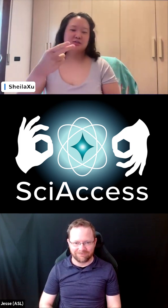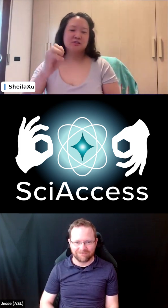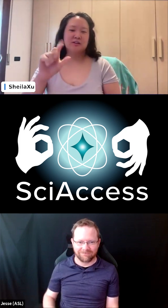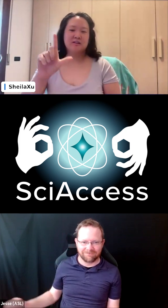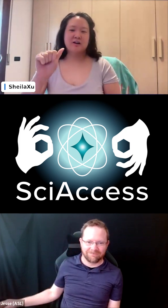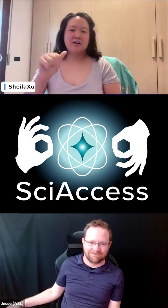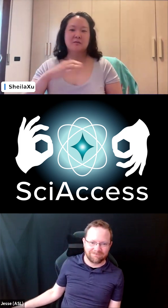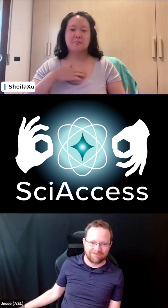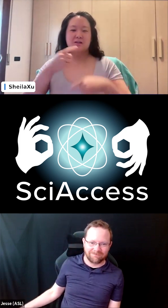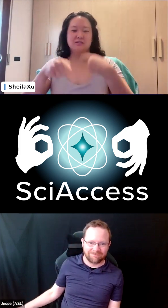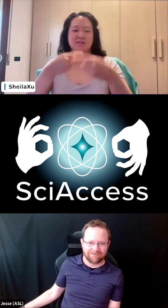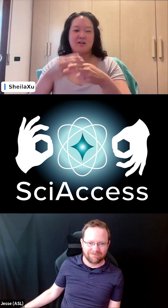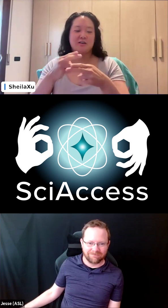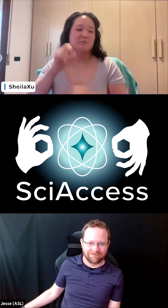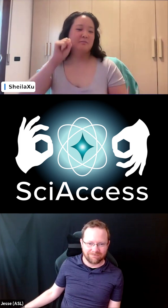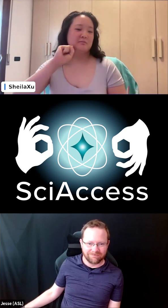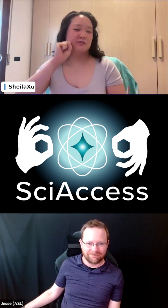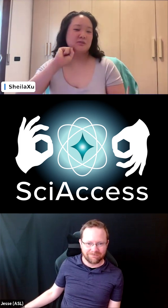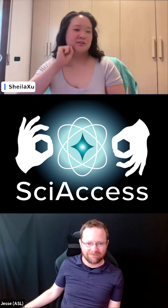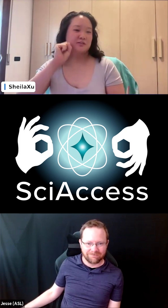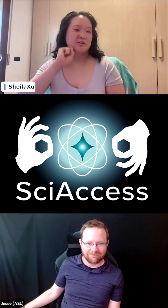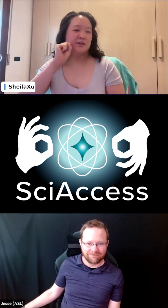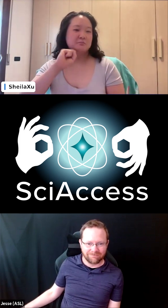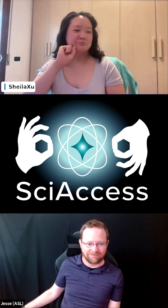I will introduce myself.